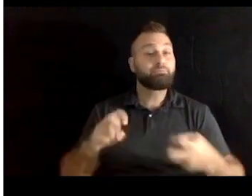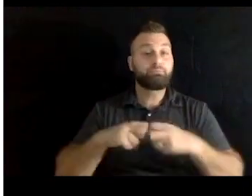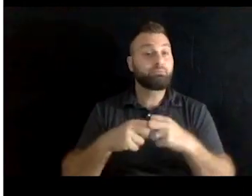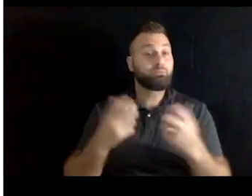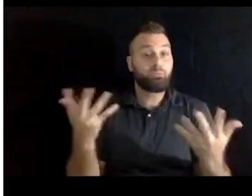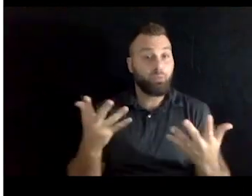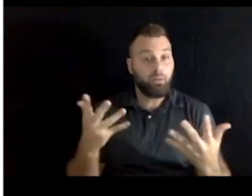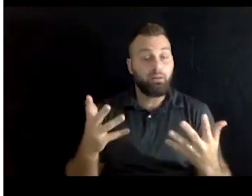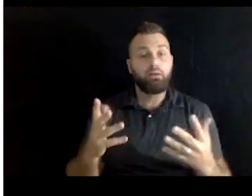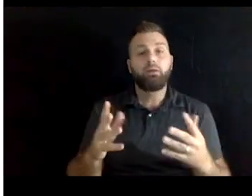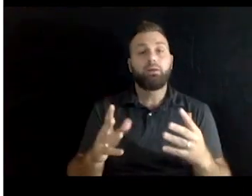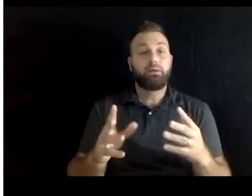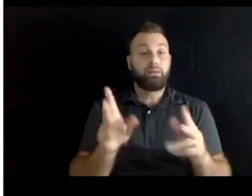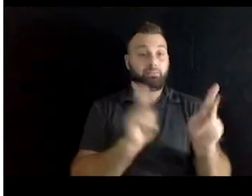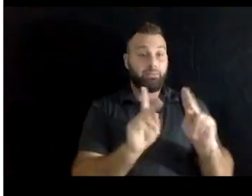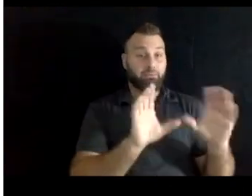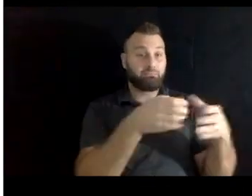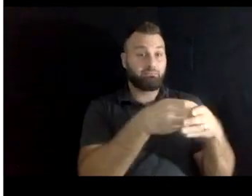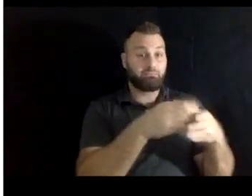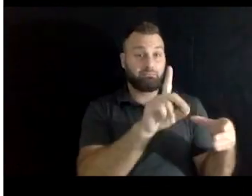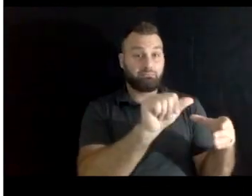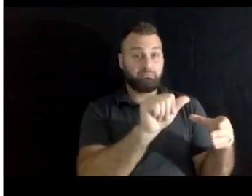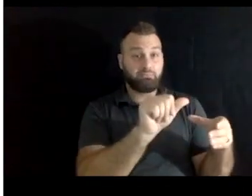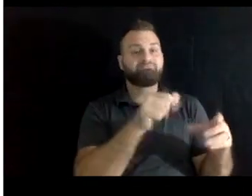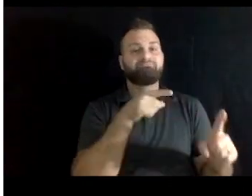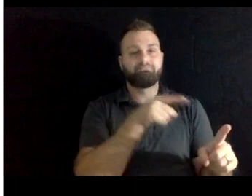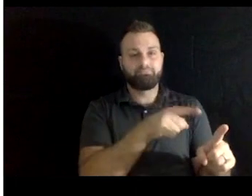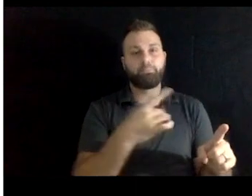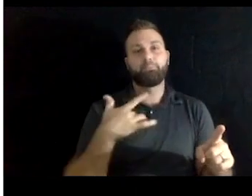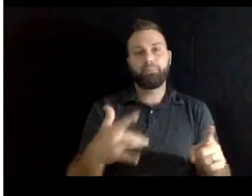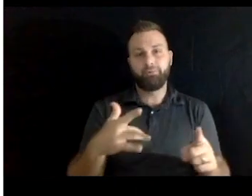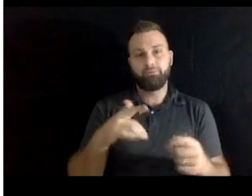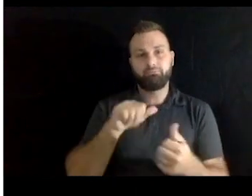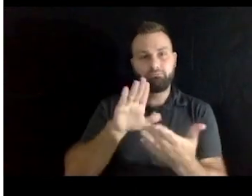disabilities face barriers to employment. OK, so relative to those without disabilities,